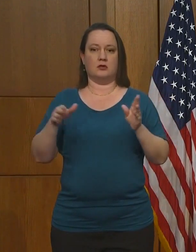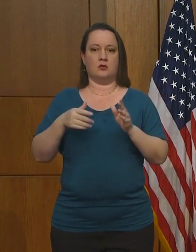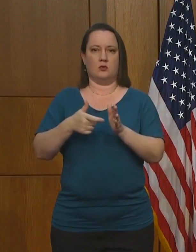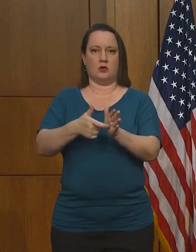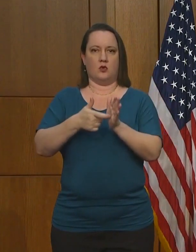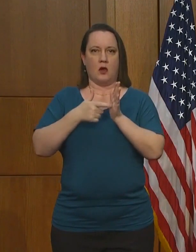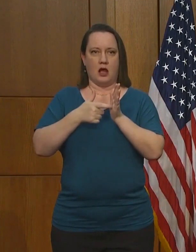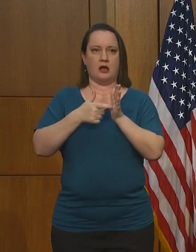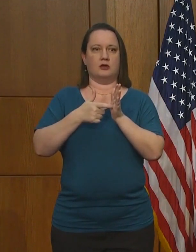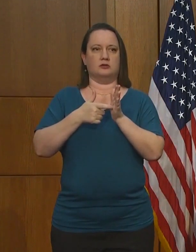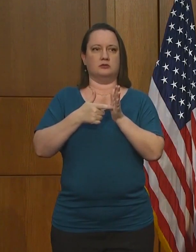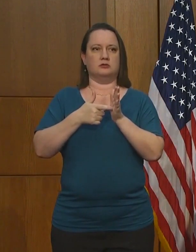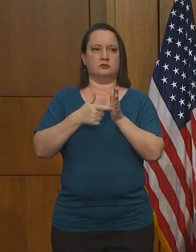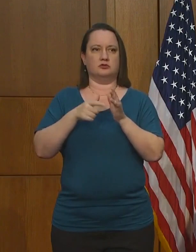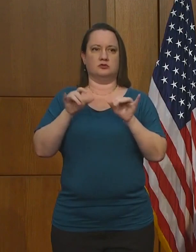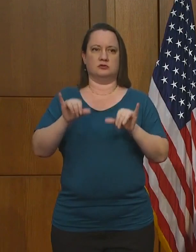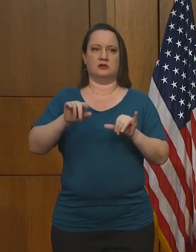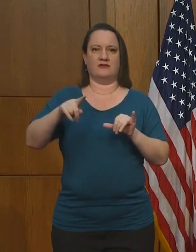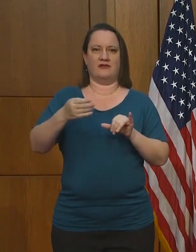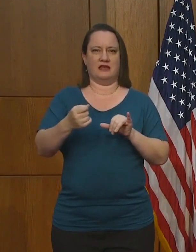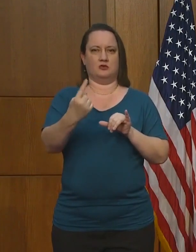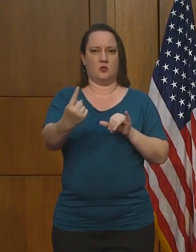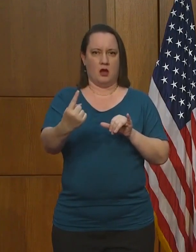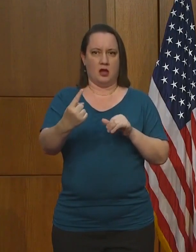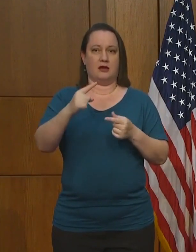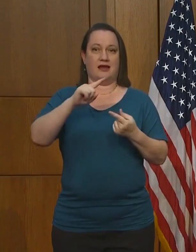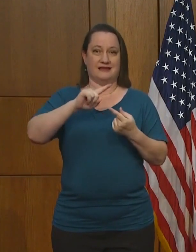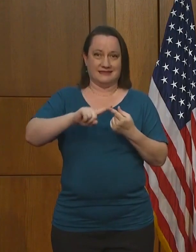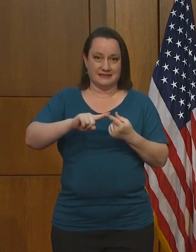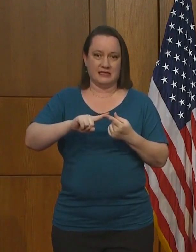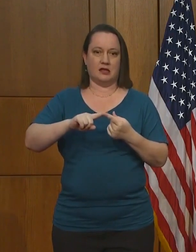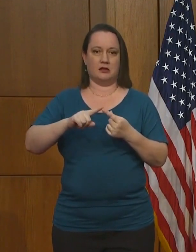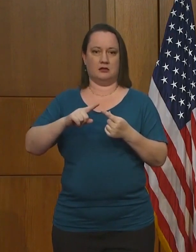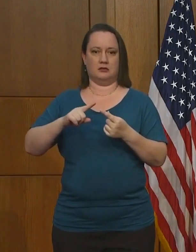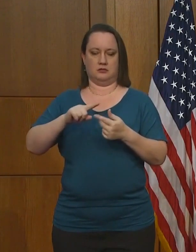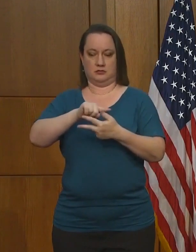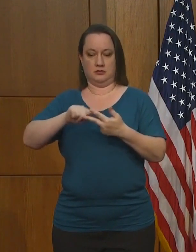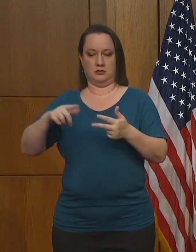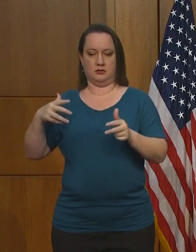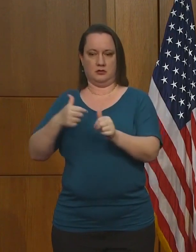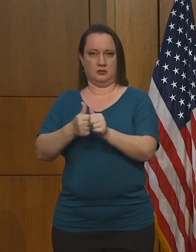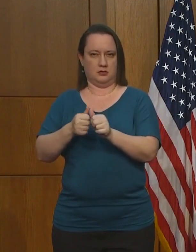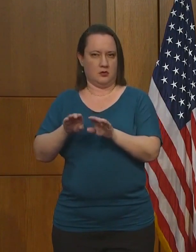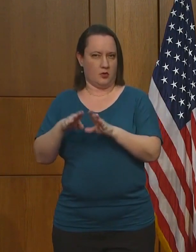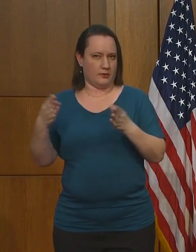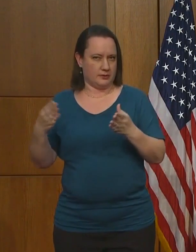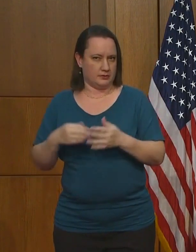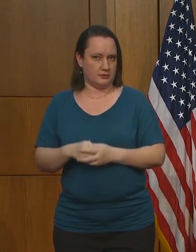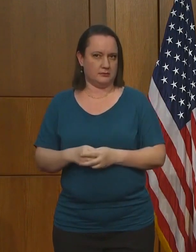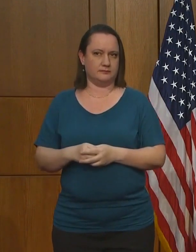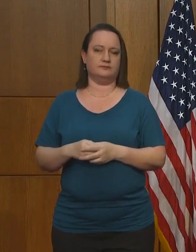WILL THAT IMPACT HOPING TO STAY WITHIN A FACE EACH OTHER EFFECTS I THINK I UNDERSTAND